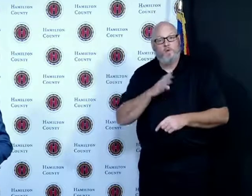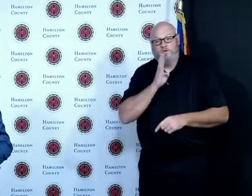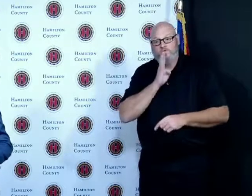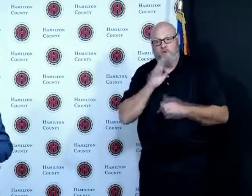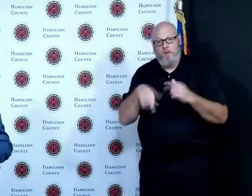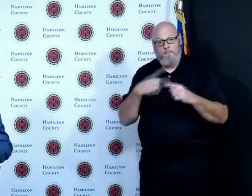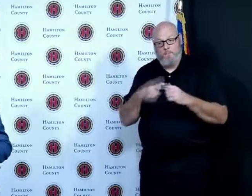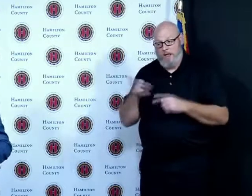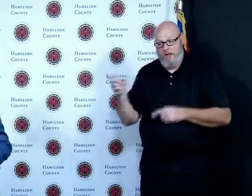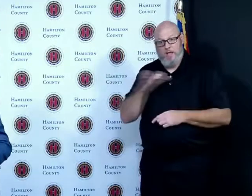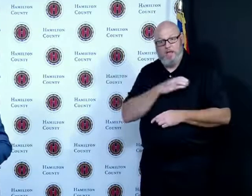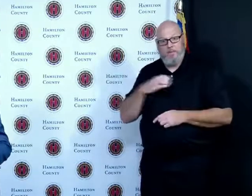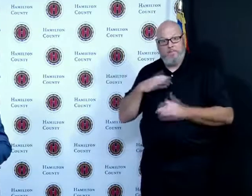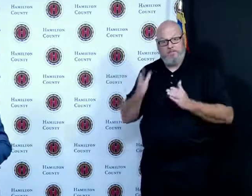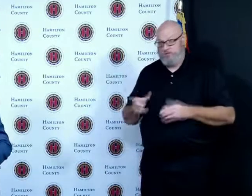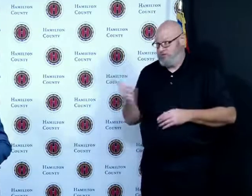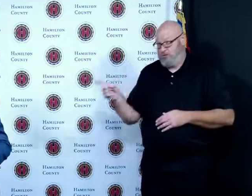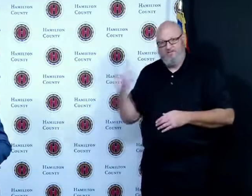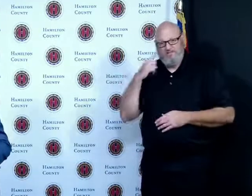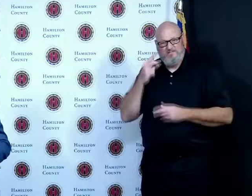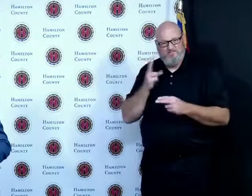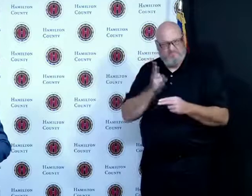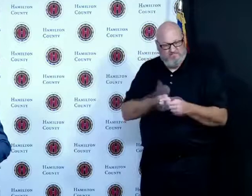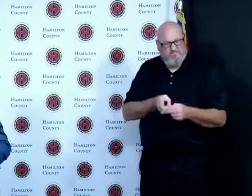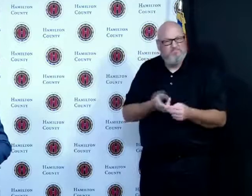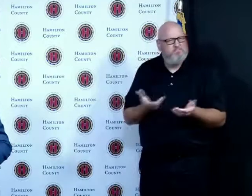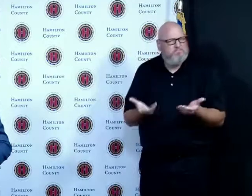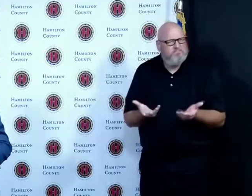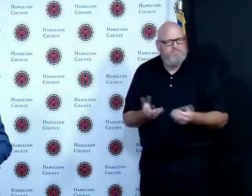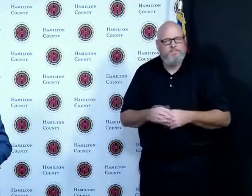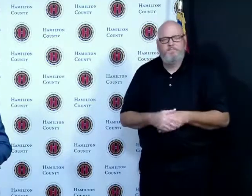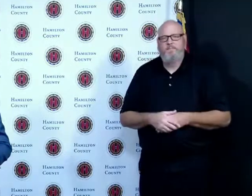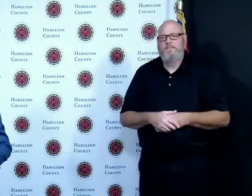that aren't getting vaccinated because there just is not enough supply I would like to